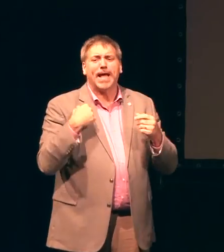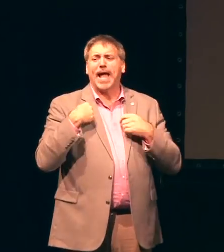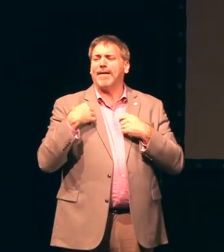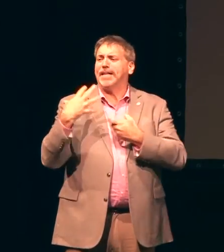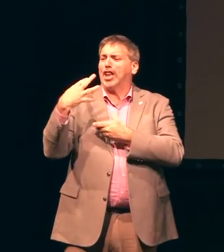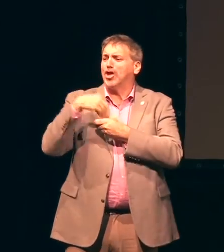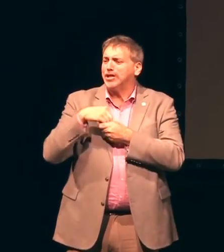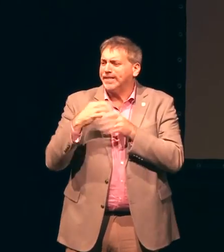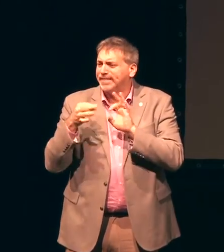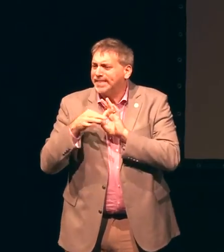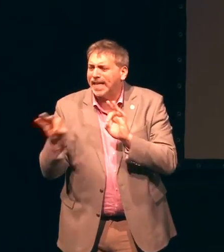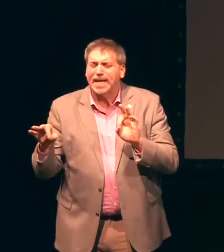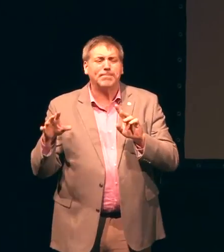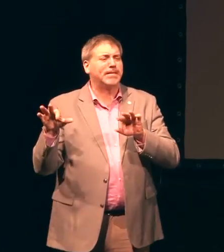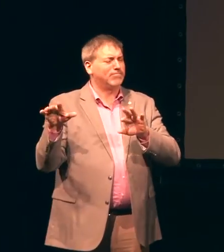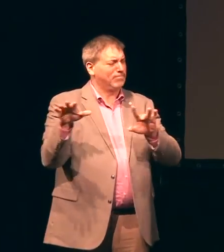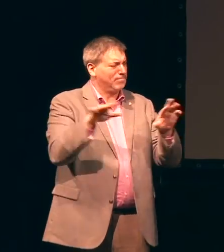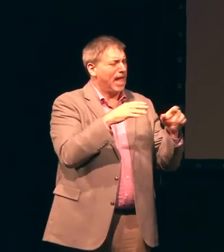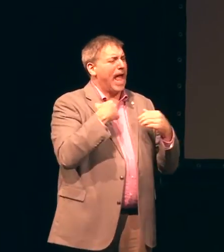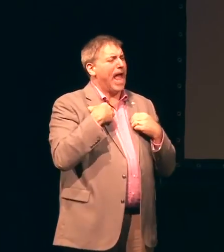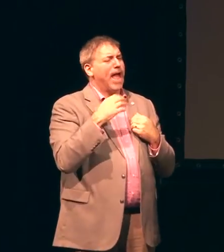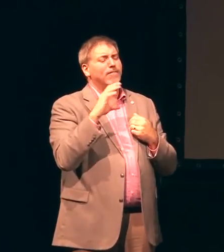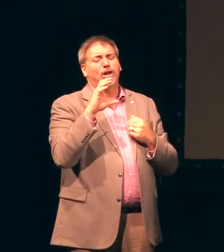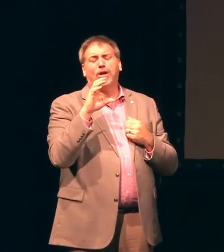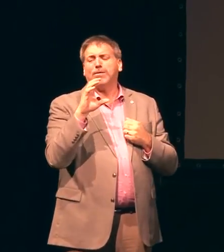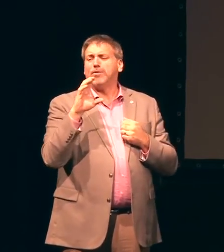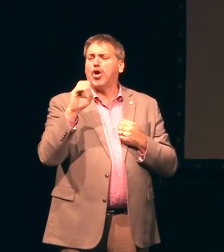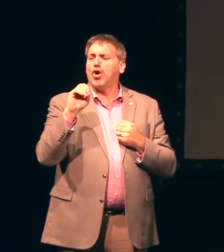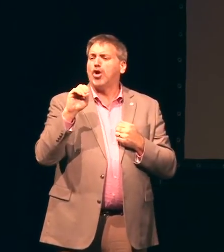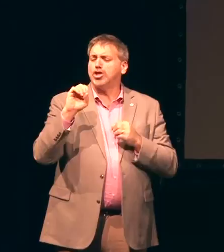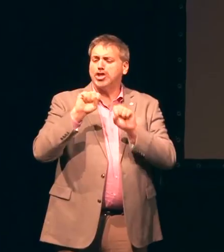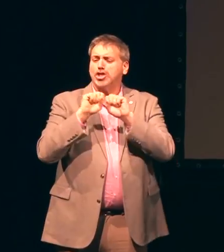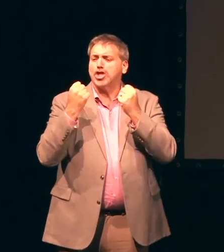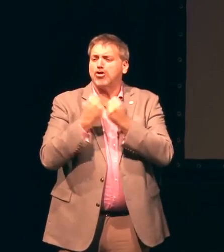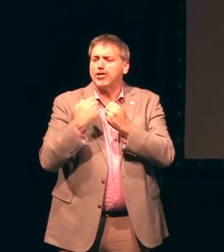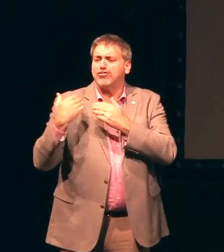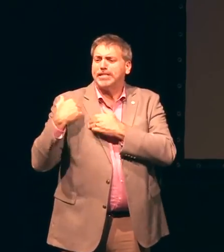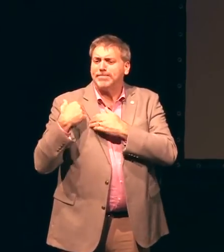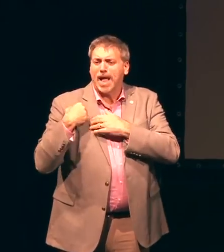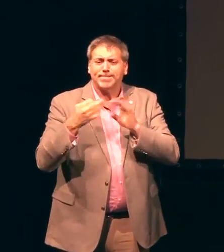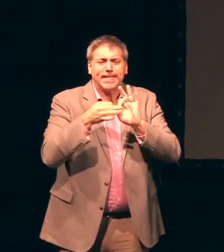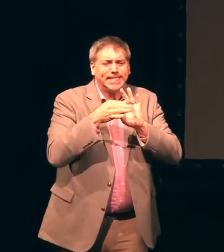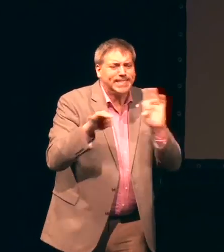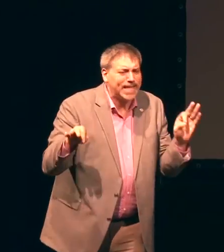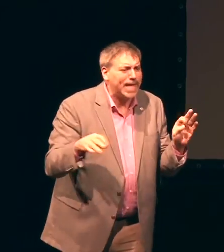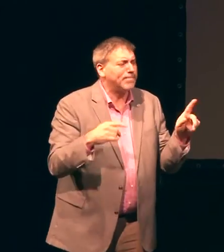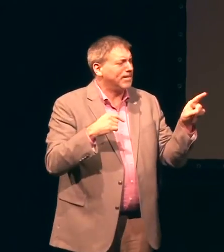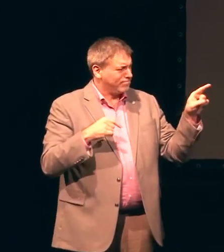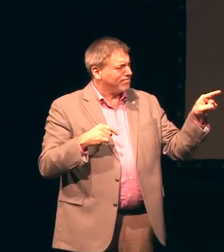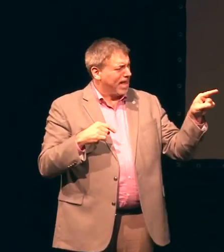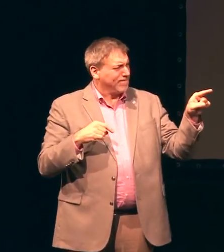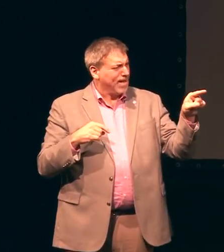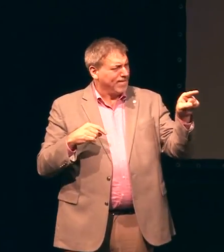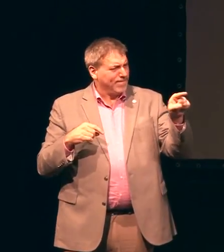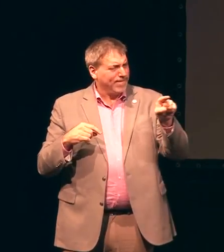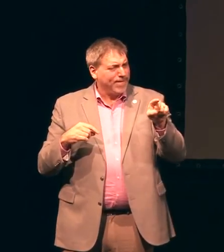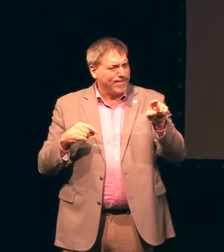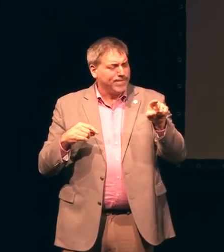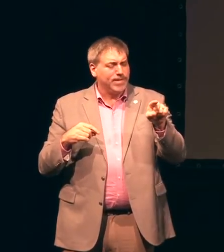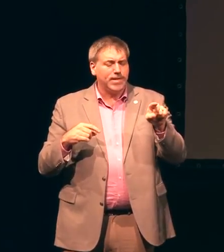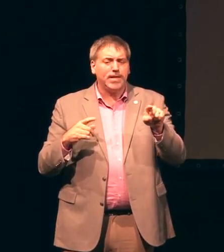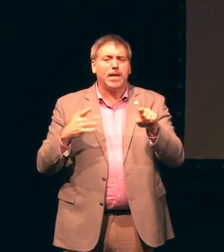have diversity statements, inclusion statements, social responsibility statements. Many agencies